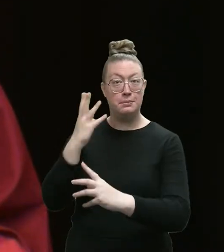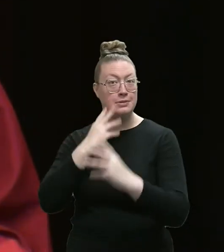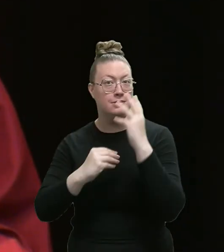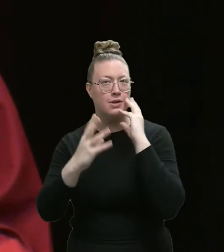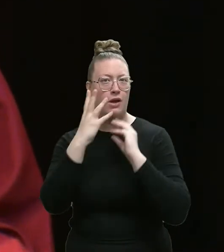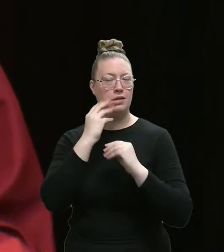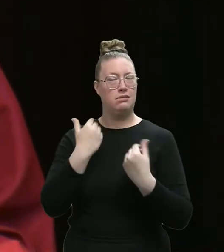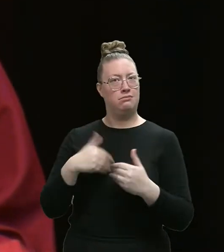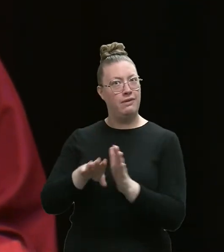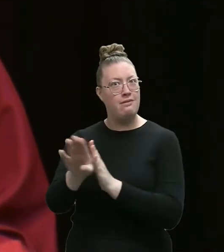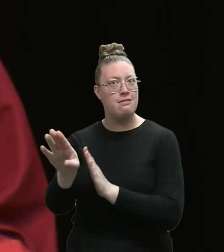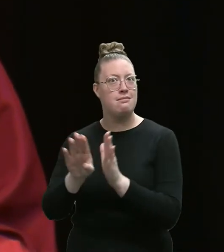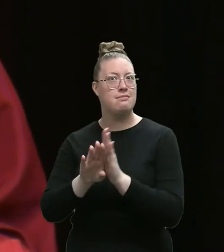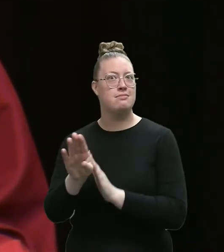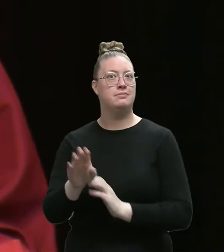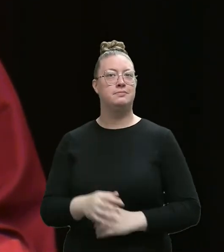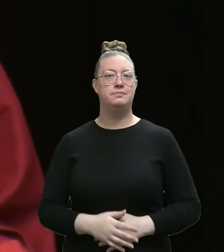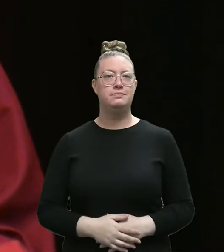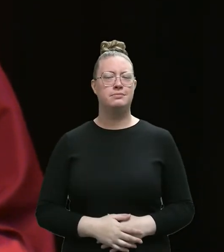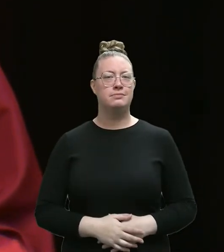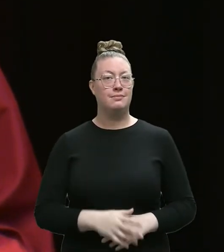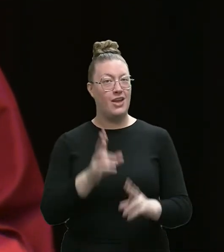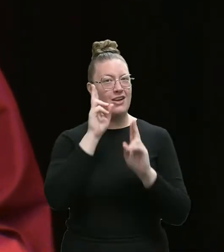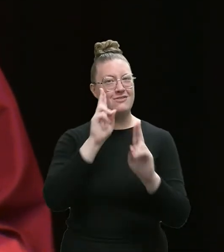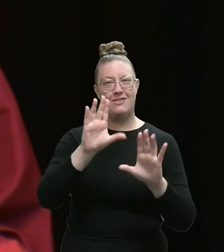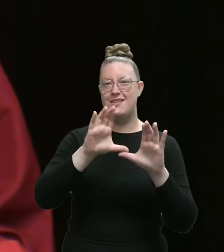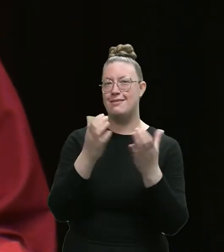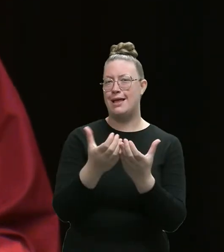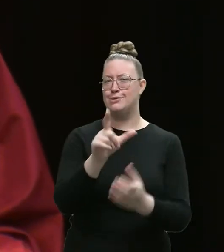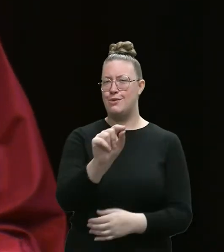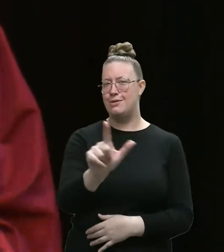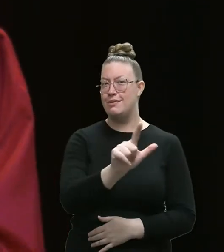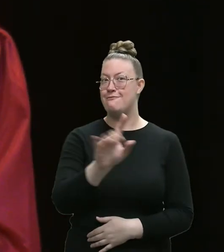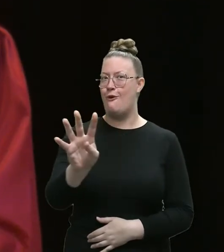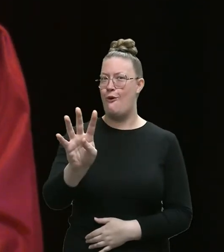Move with courage in all of your endeavors. Temperance.